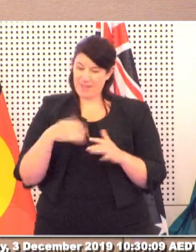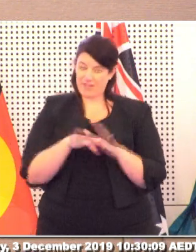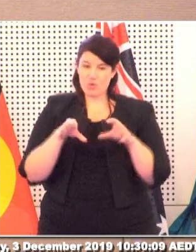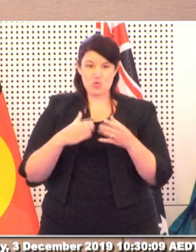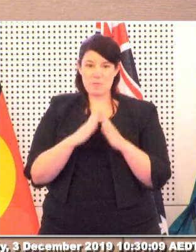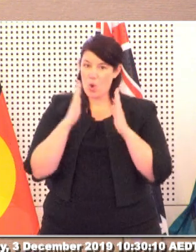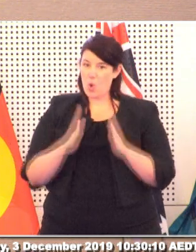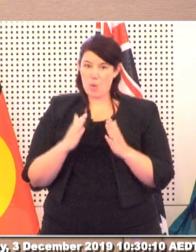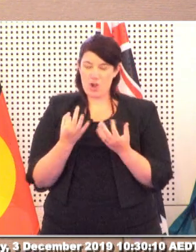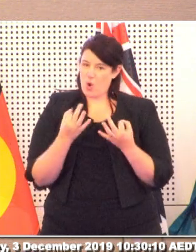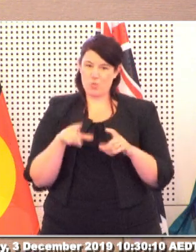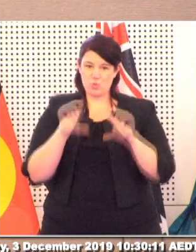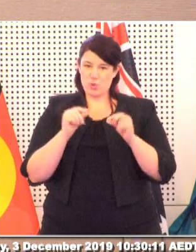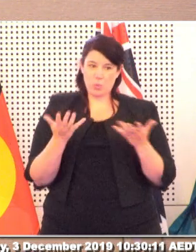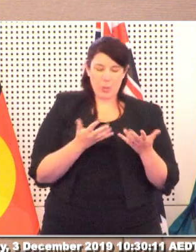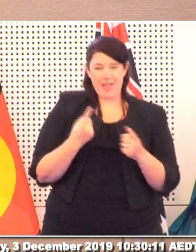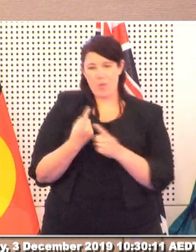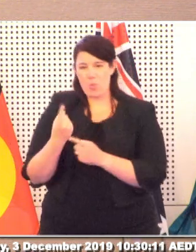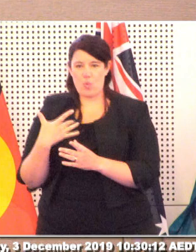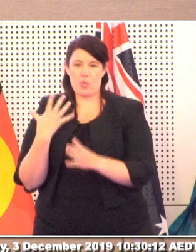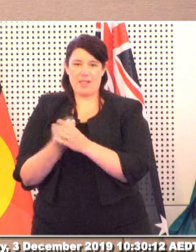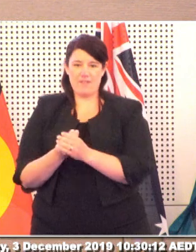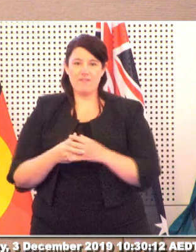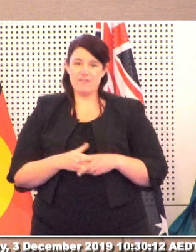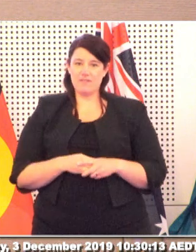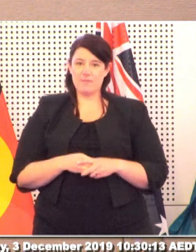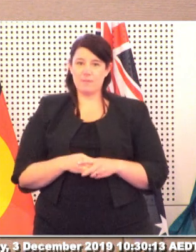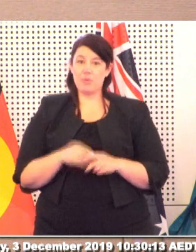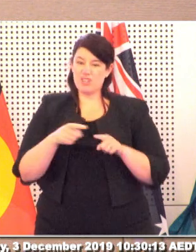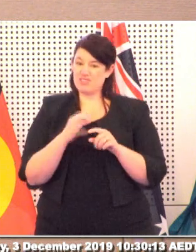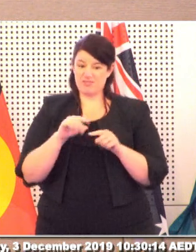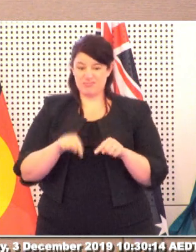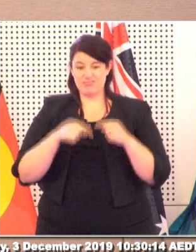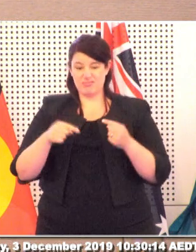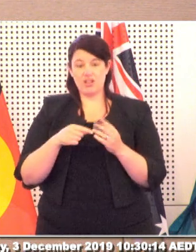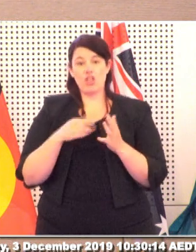with whom they live, and that goes against the Convention on the Rights of People with Disability